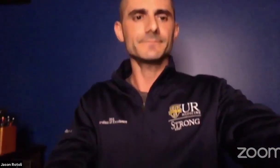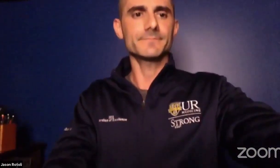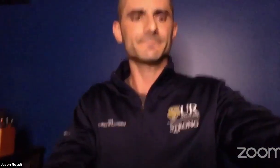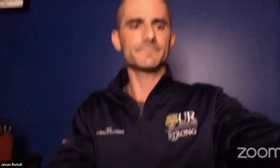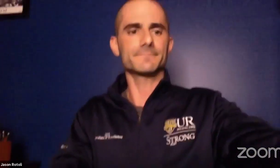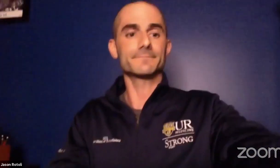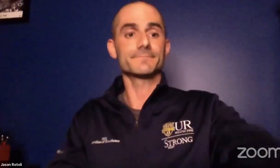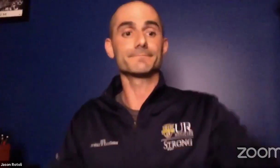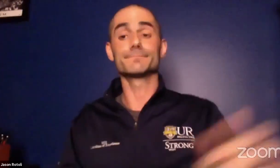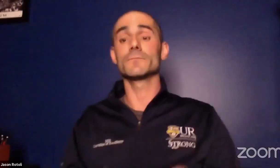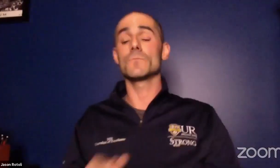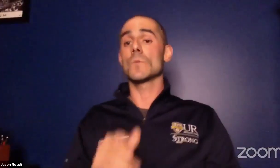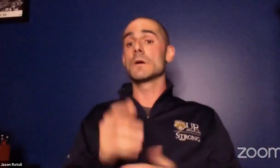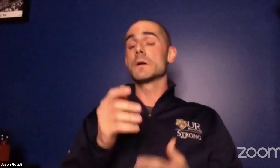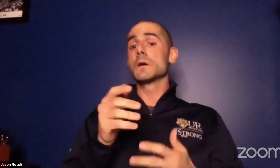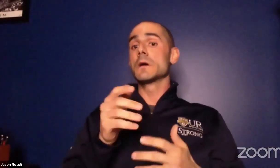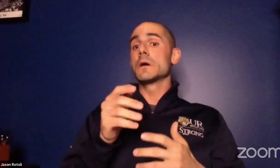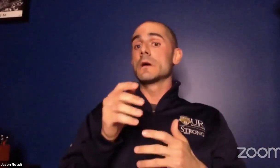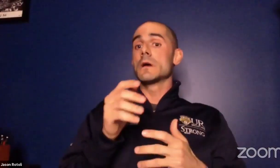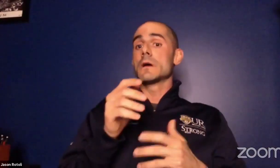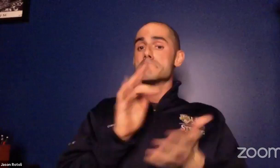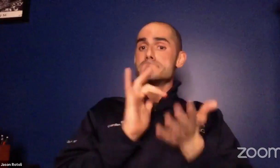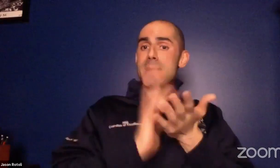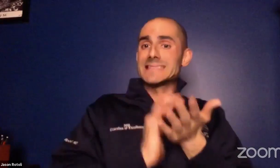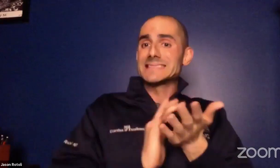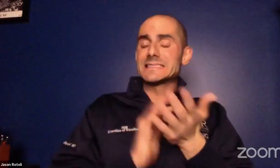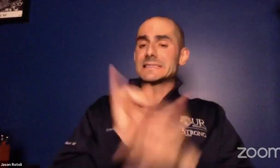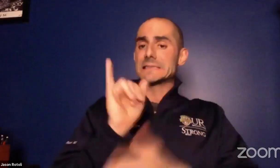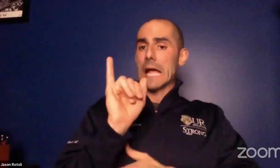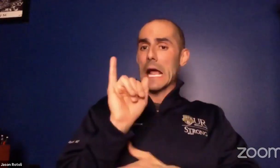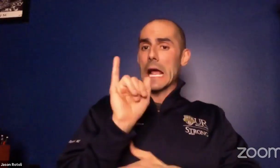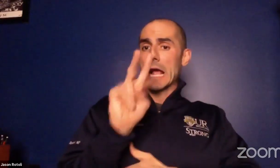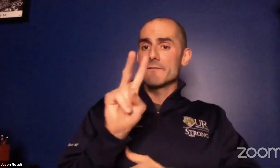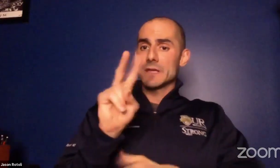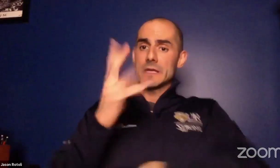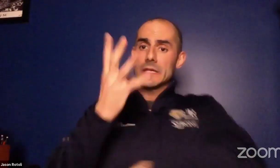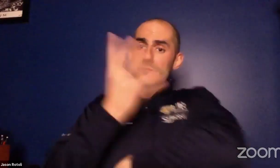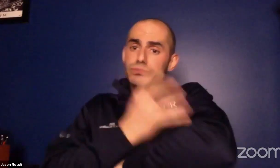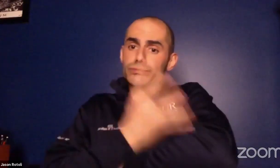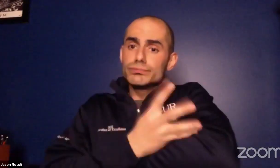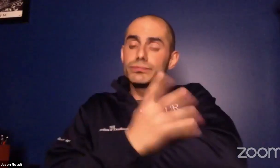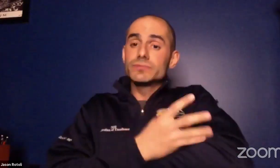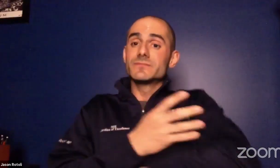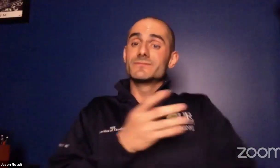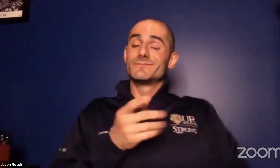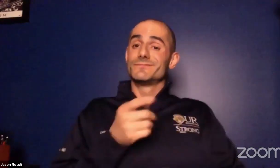little bit longer wait. In the emergency room you have the possibility of a very long